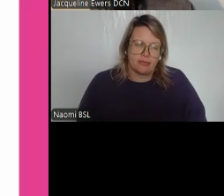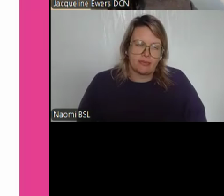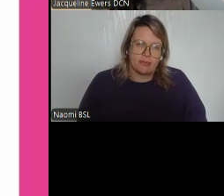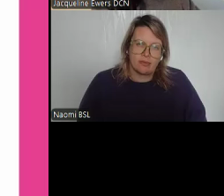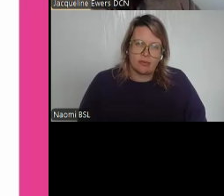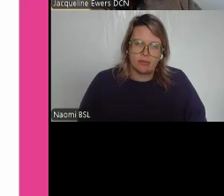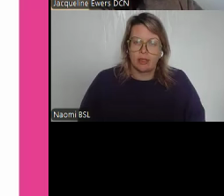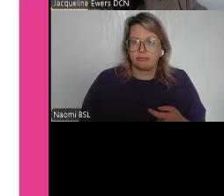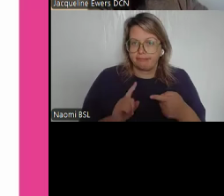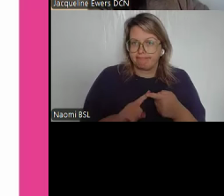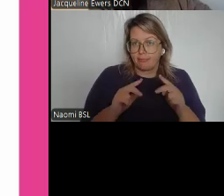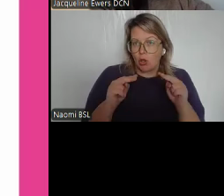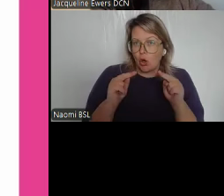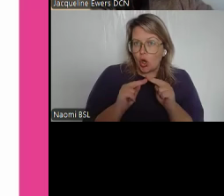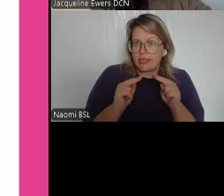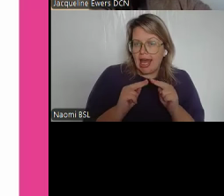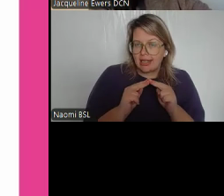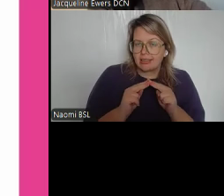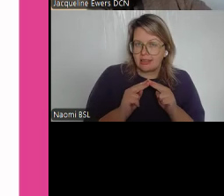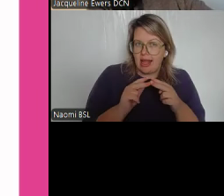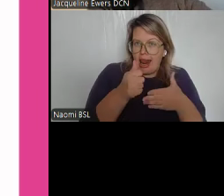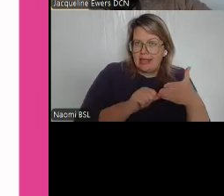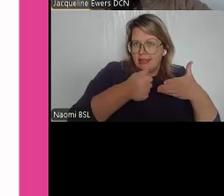Growing your contacts. In at number one.